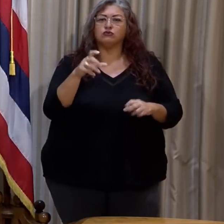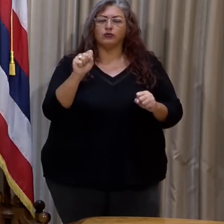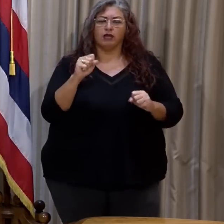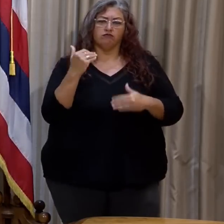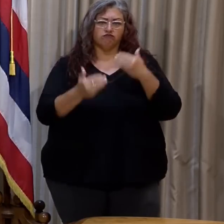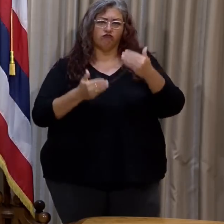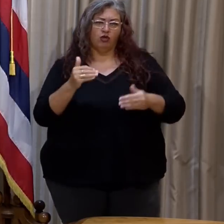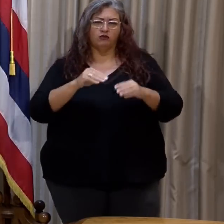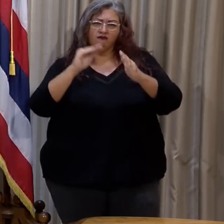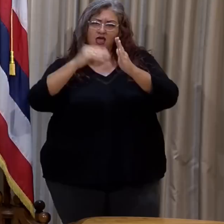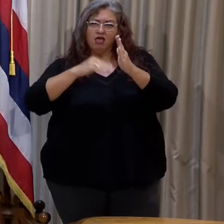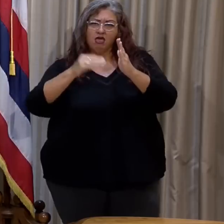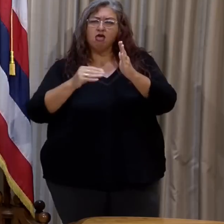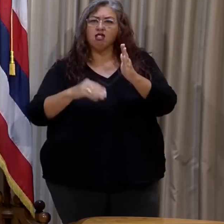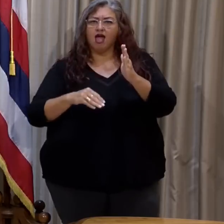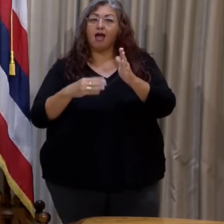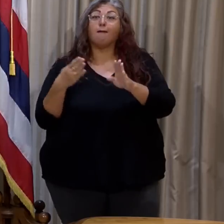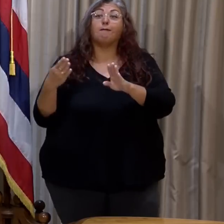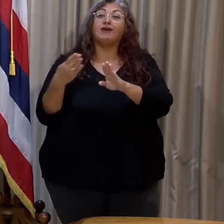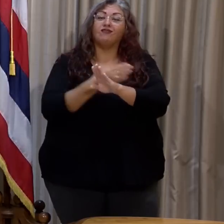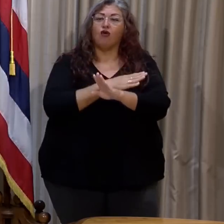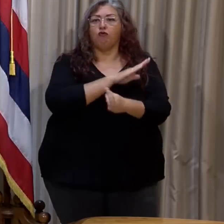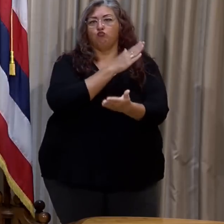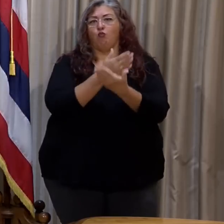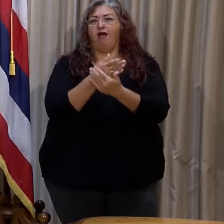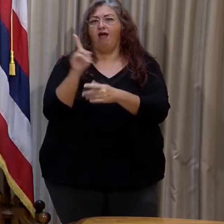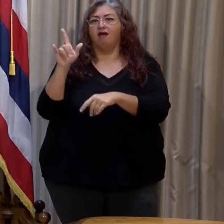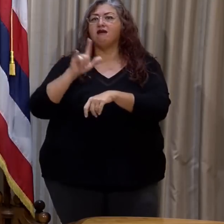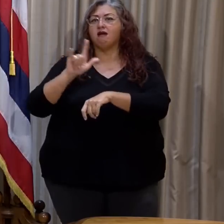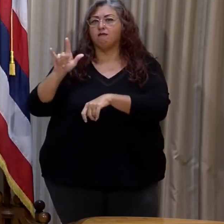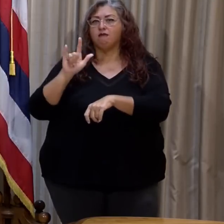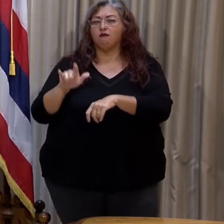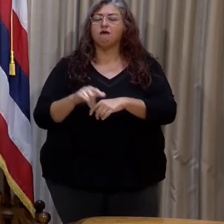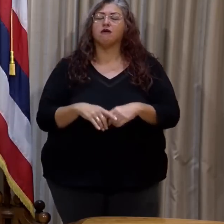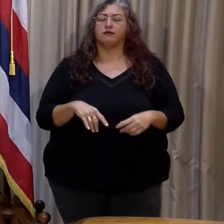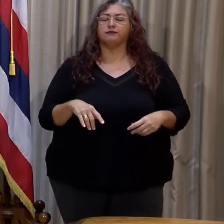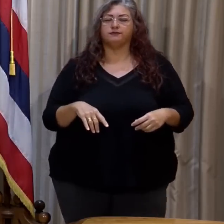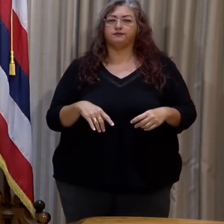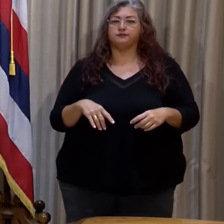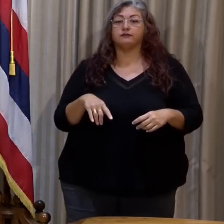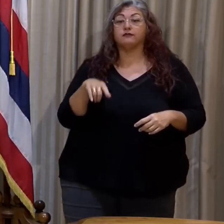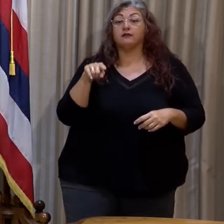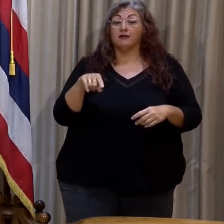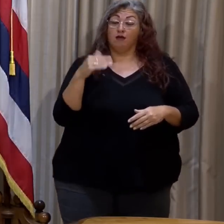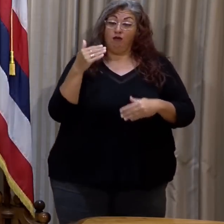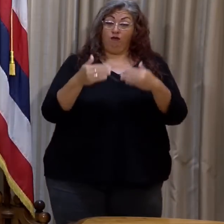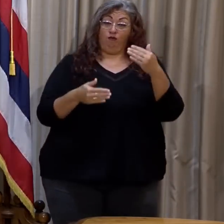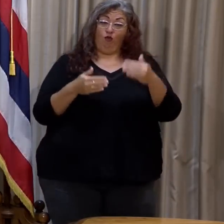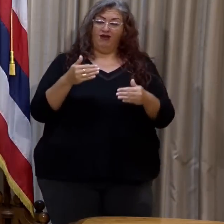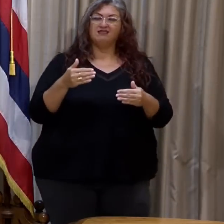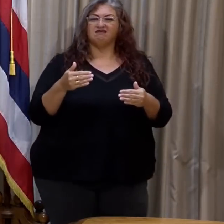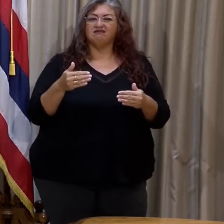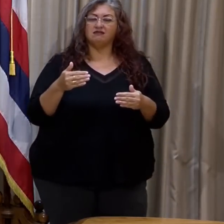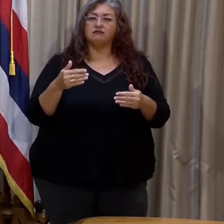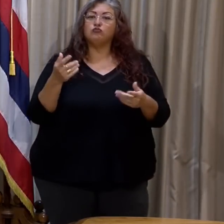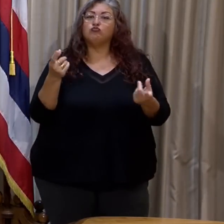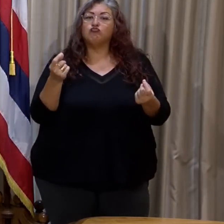WE ENCOURAGE PEOPLE TO GO TO THE WEBSITE, IF YOU ARE GOING TO TRAVEL NEXT WEEK, AFTER THE 16TH, AND YOU GO THROUGH THE PROCESS OF FILLING OUT THIS FORM BEFORE YOU ARRIVE AT THE